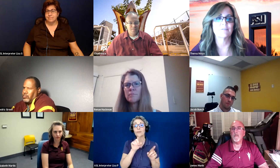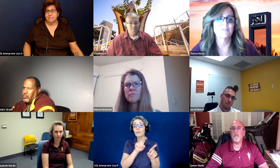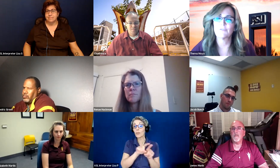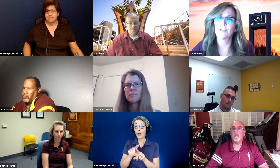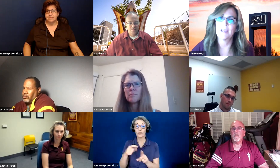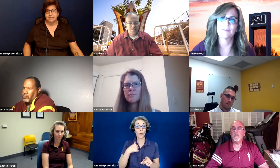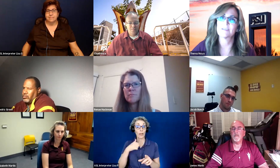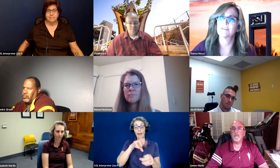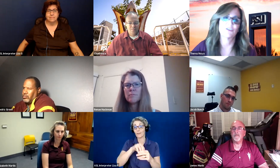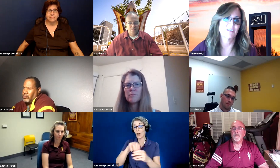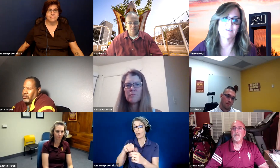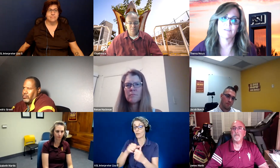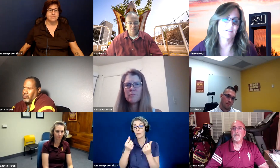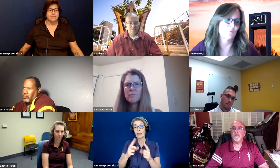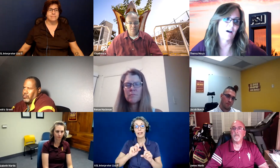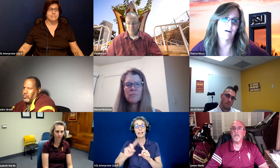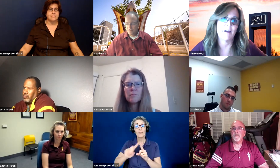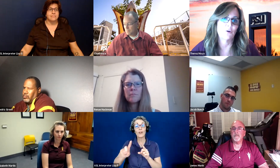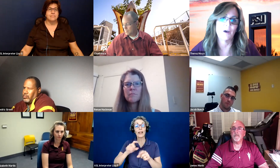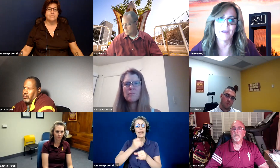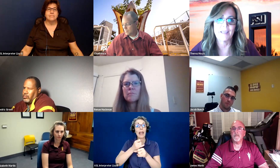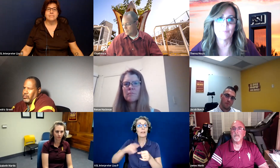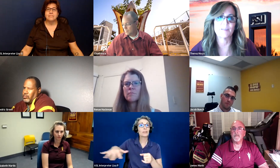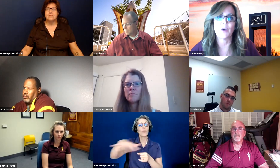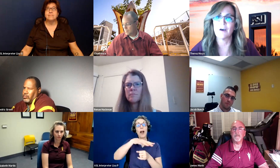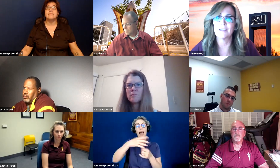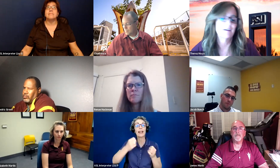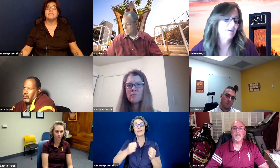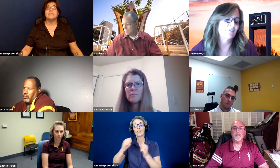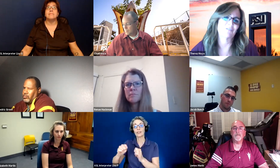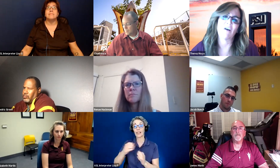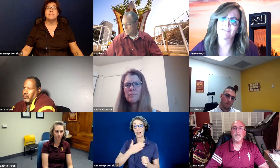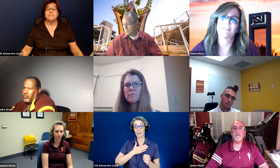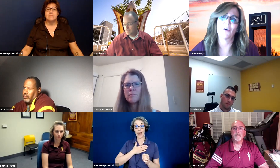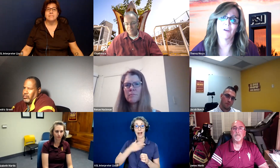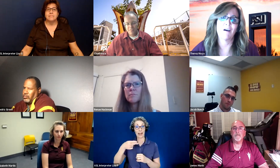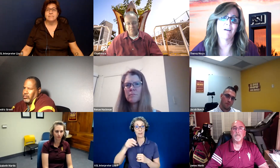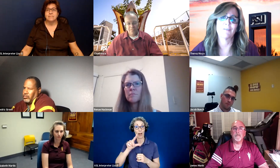of different campus initiatives as well. I know on my campus at Holly, there's a lot of stuff going on.